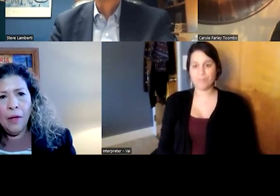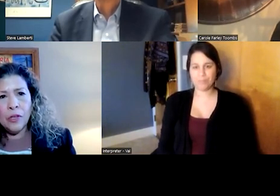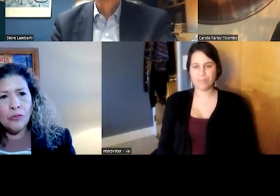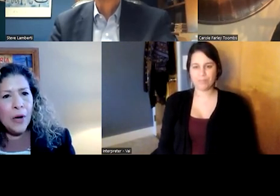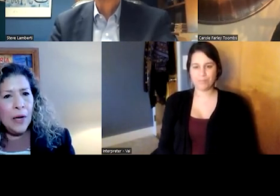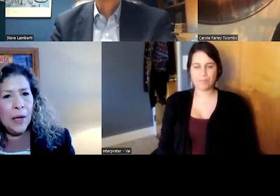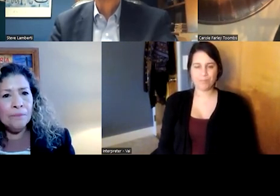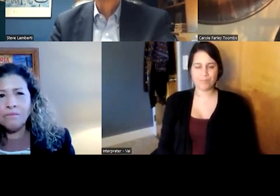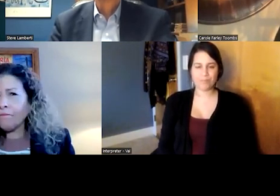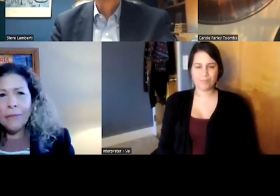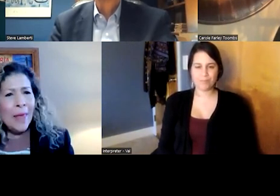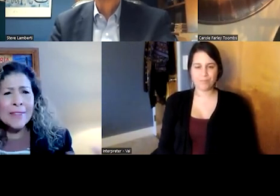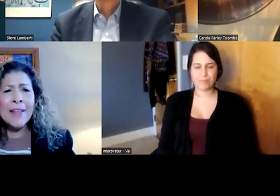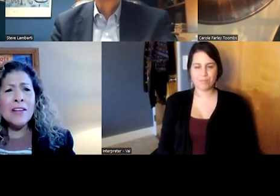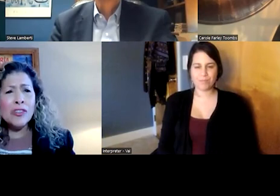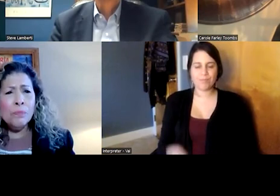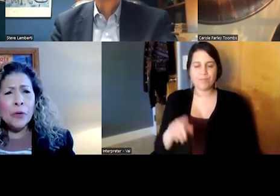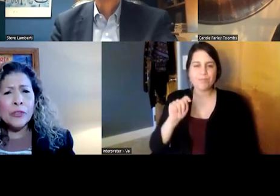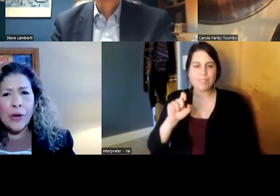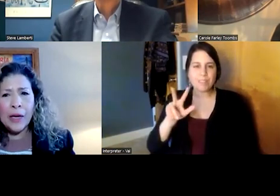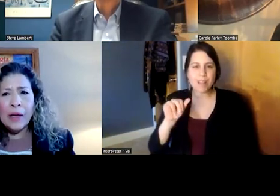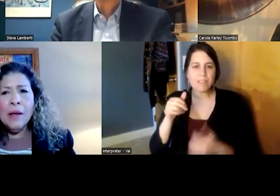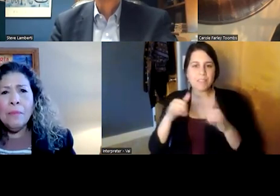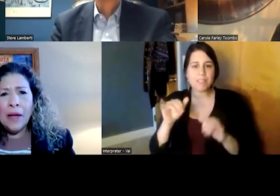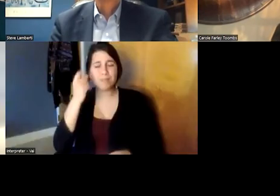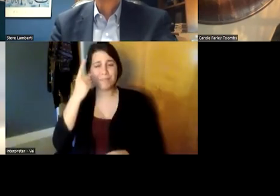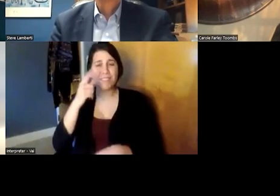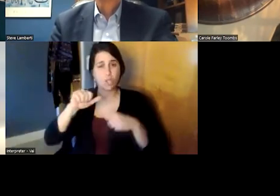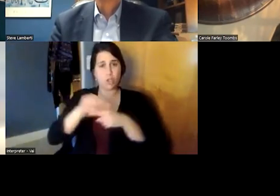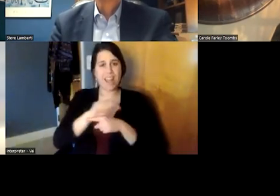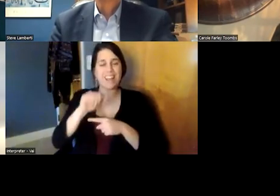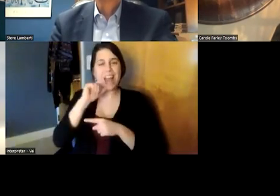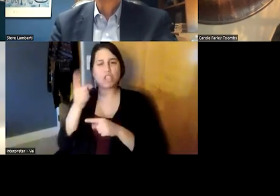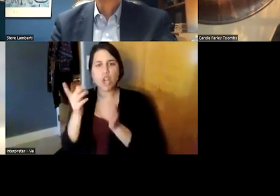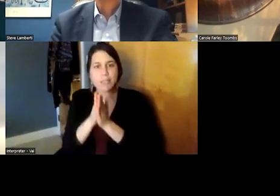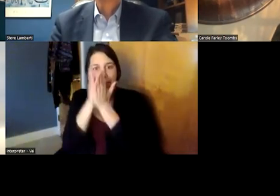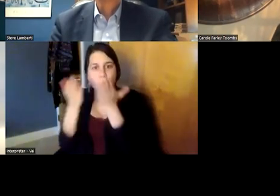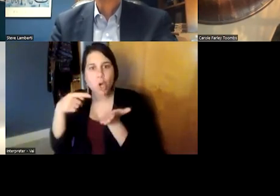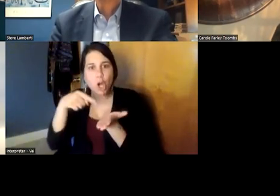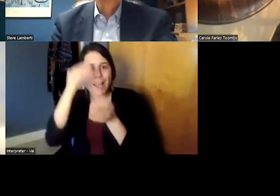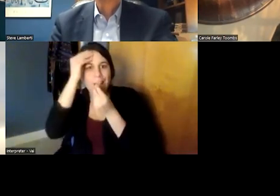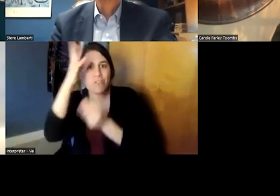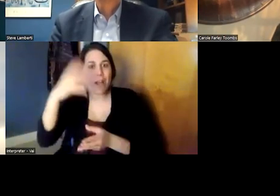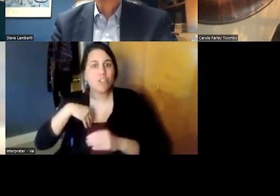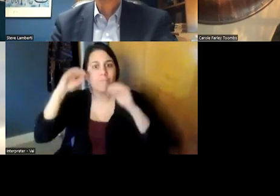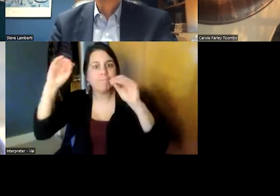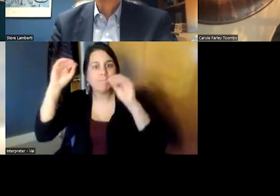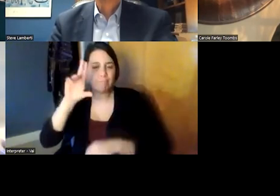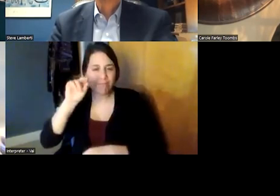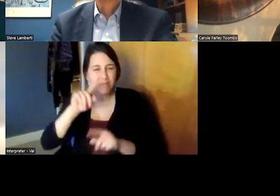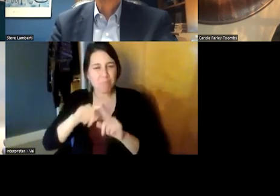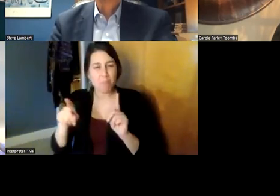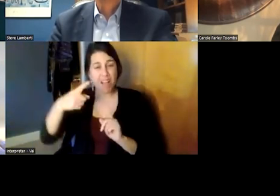the training is not just book training but i think it's to teach learners how to take these